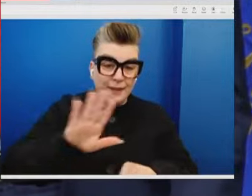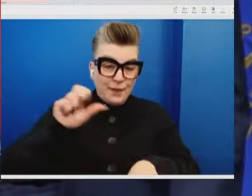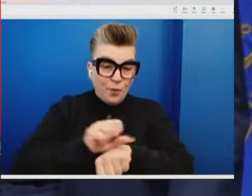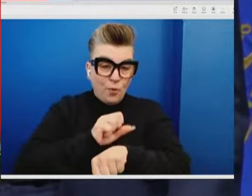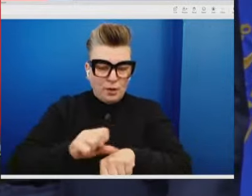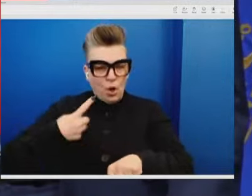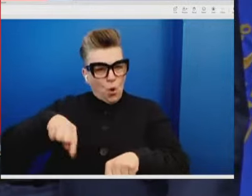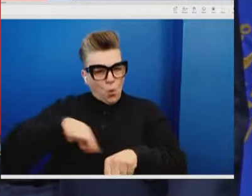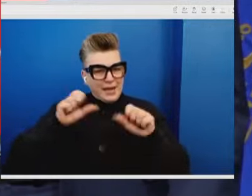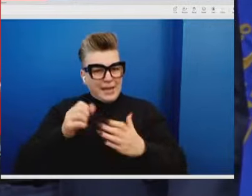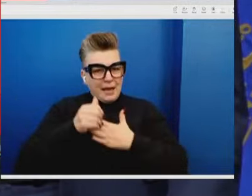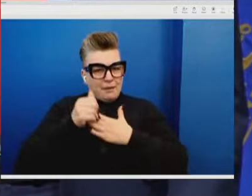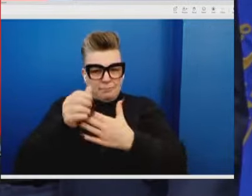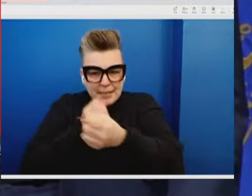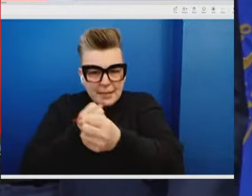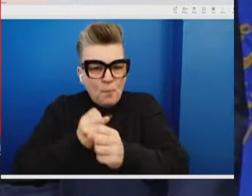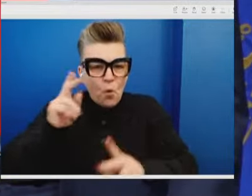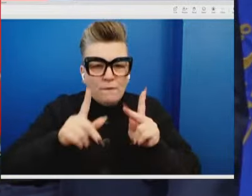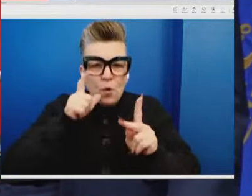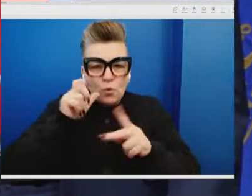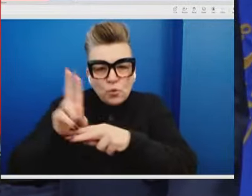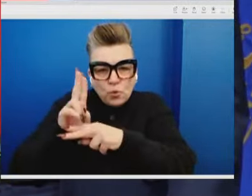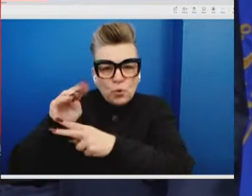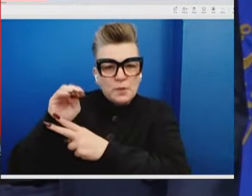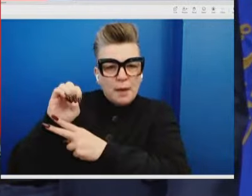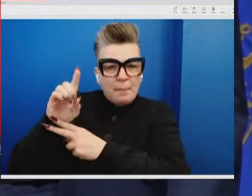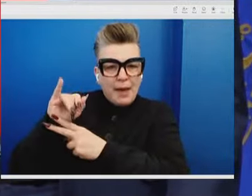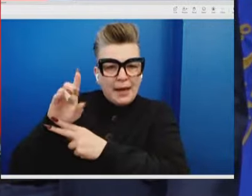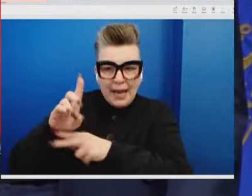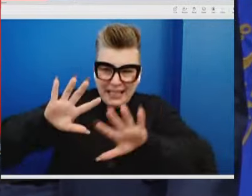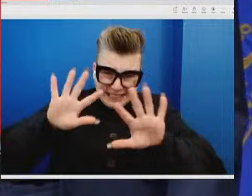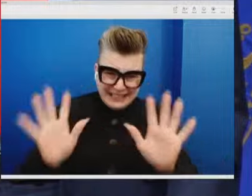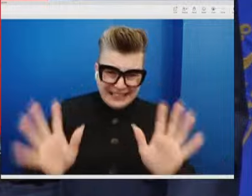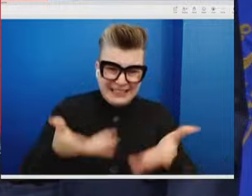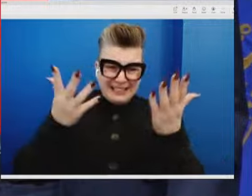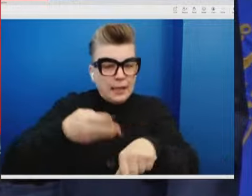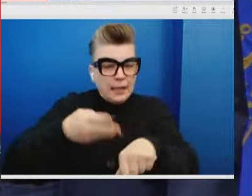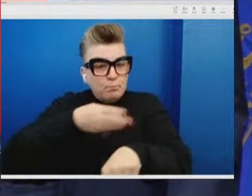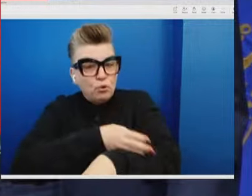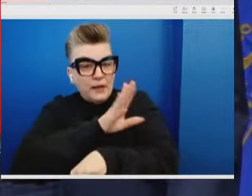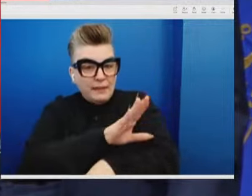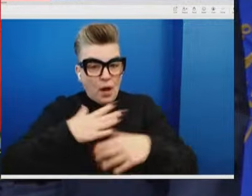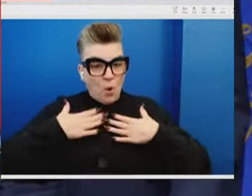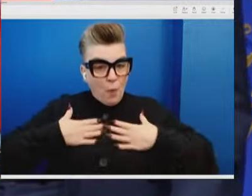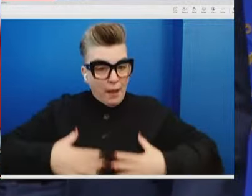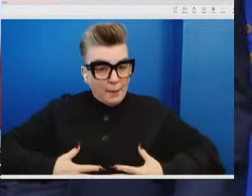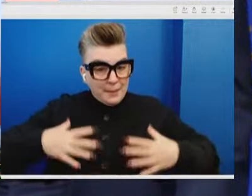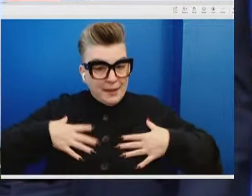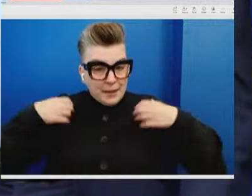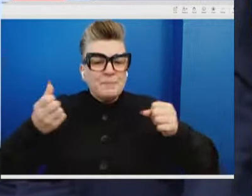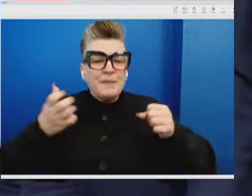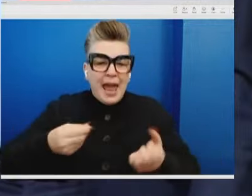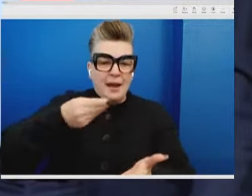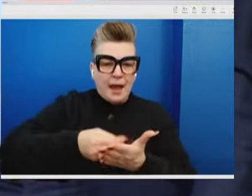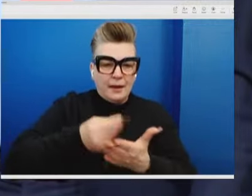their path to prosperity while improving their well-being and economic mobility. I want to talk about background before we get into the negotiations